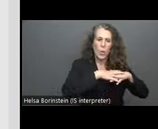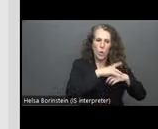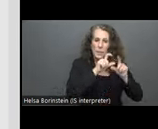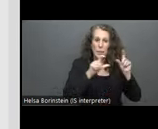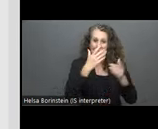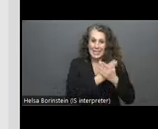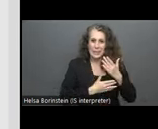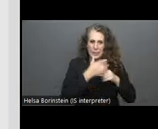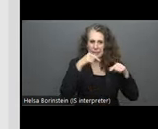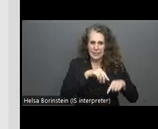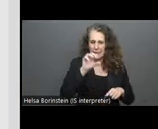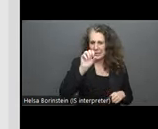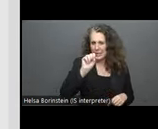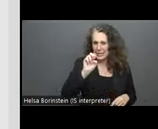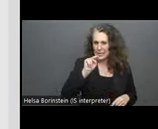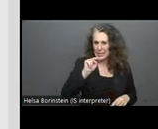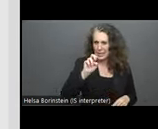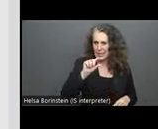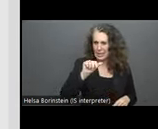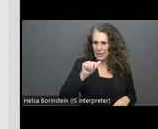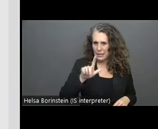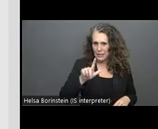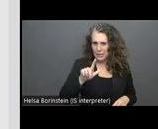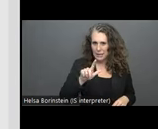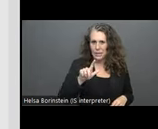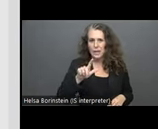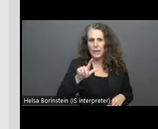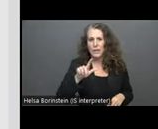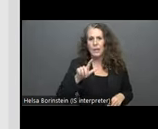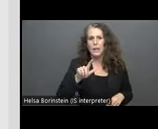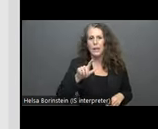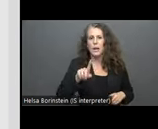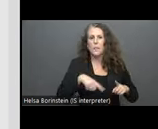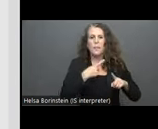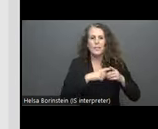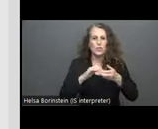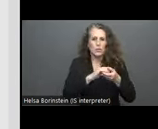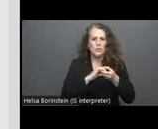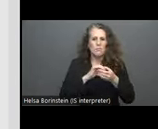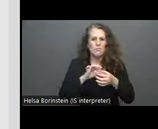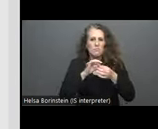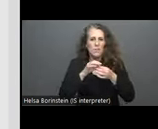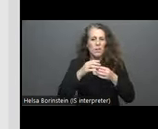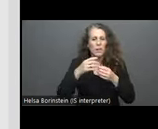not lie through the metal festivals abroad Louisa national news articles and videos and